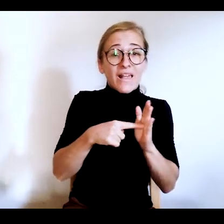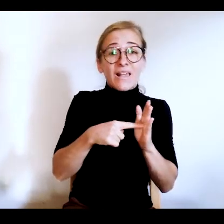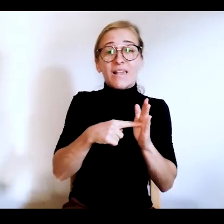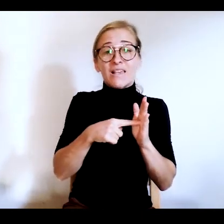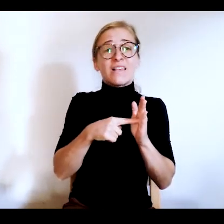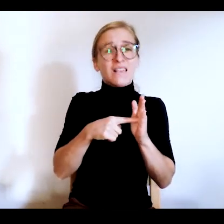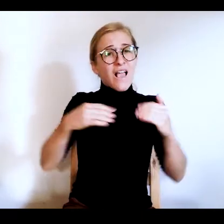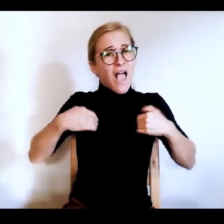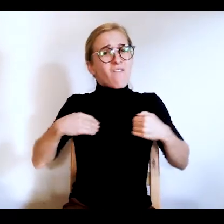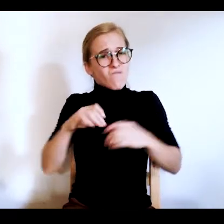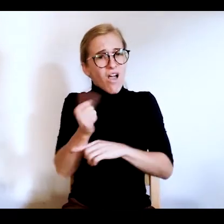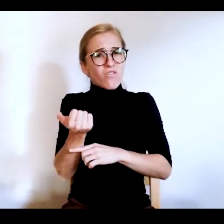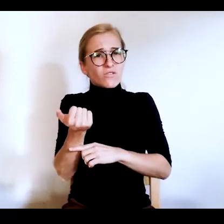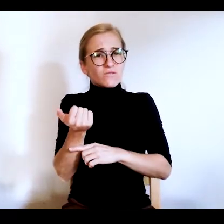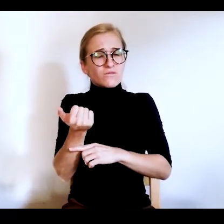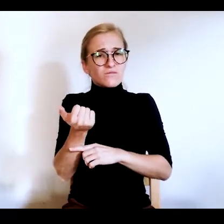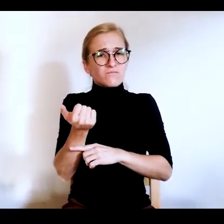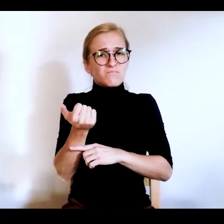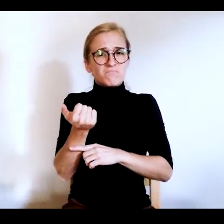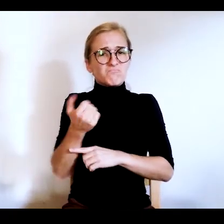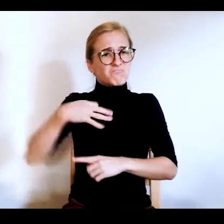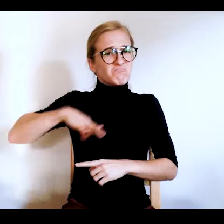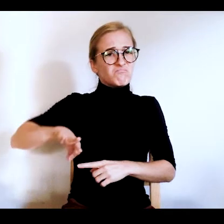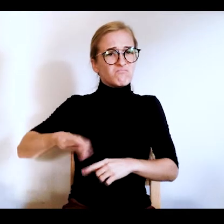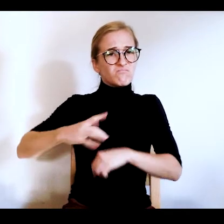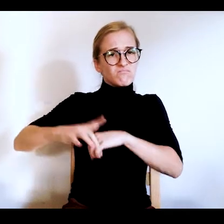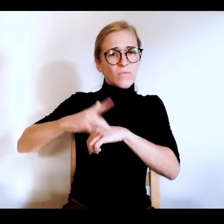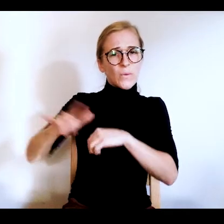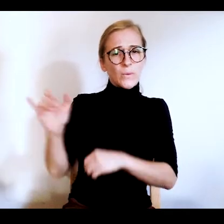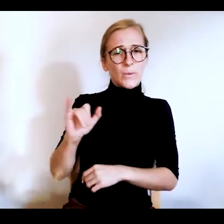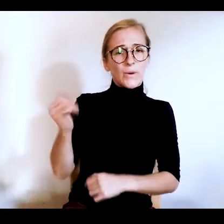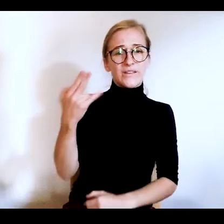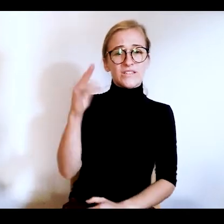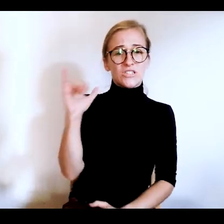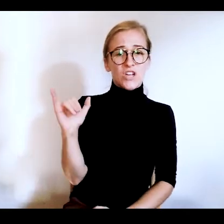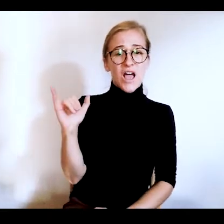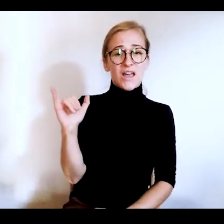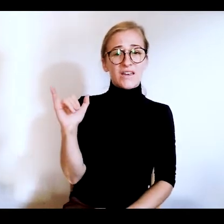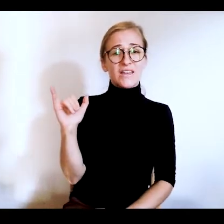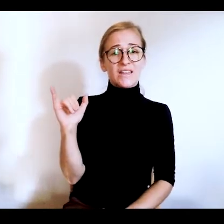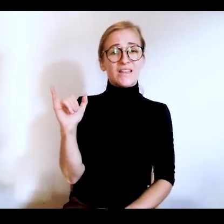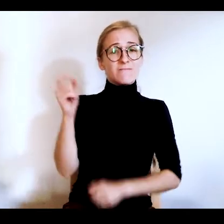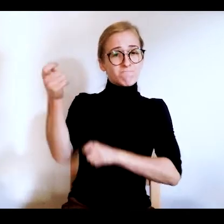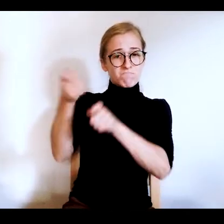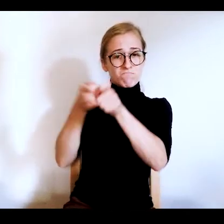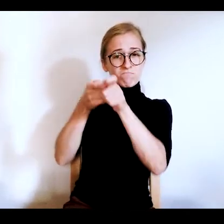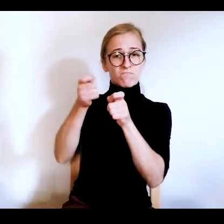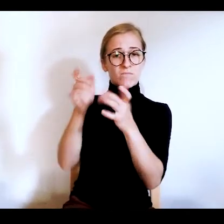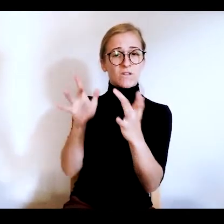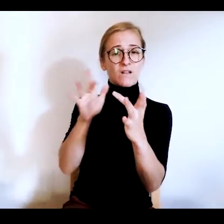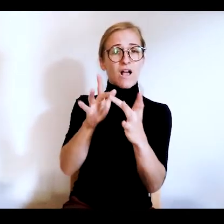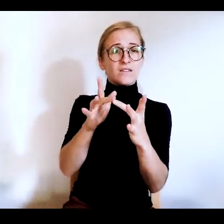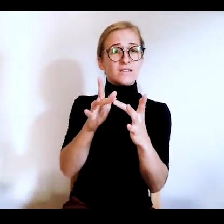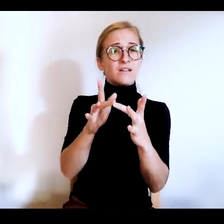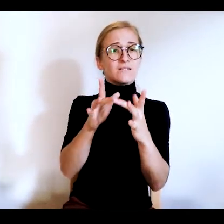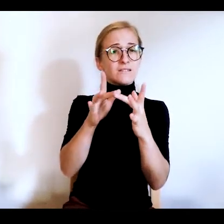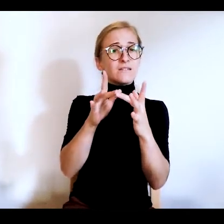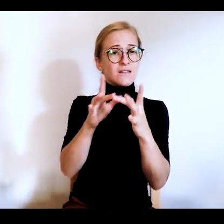and they are entitled to receive benefits. Johnny is in charge of contacting the relevant agencies